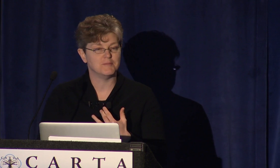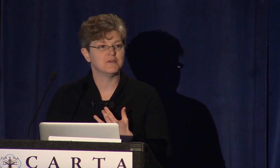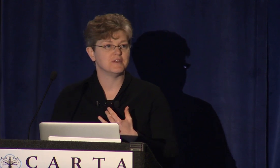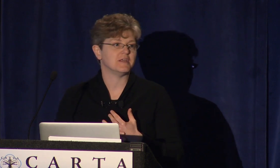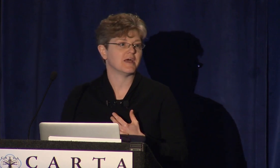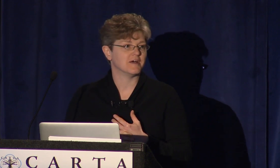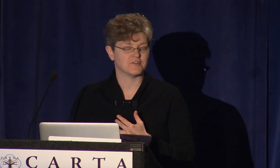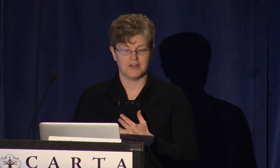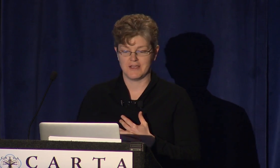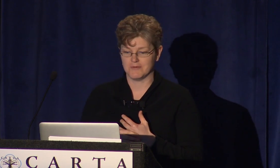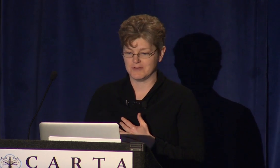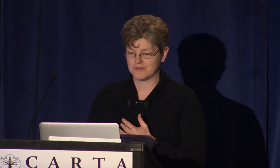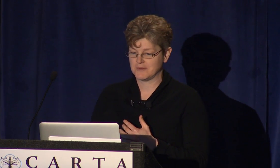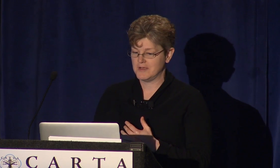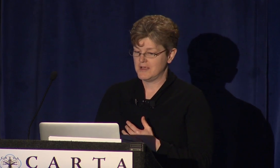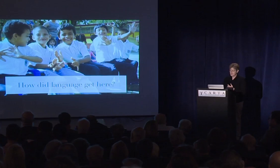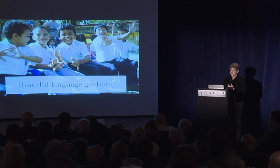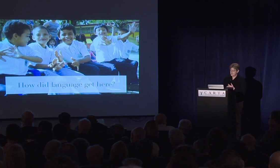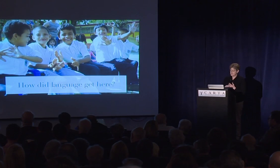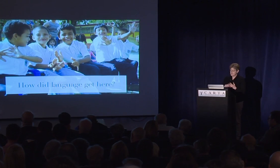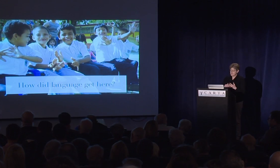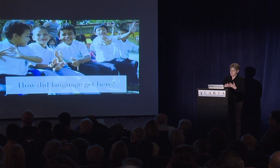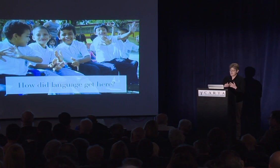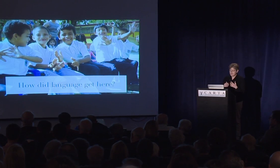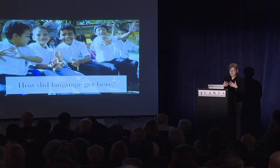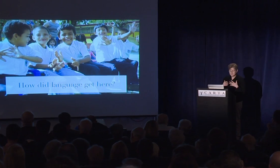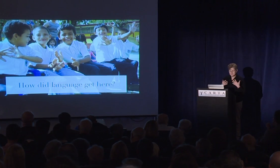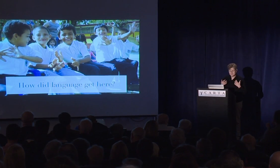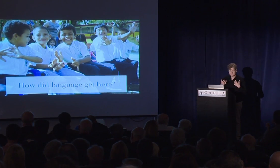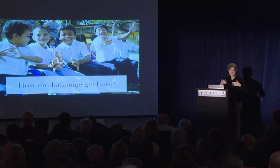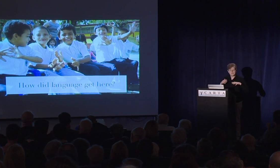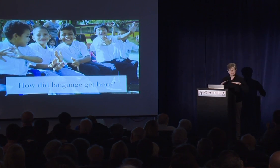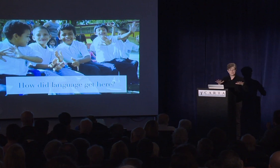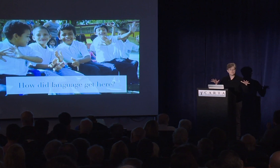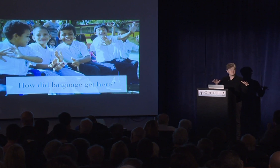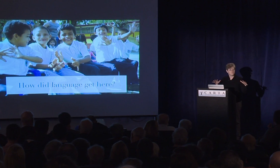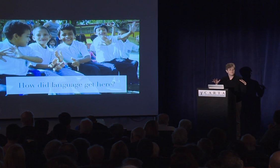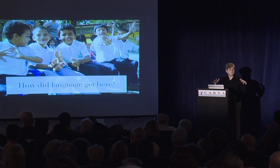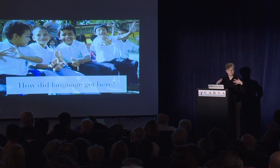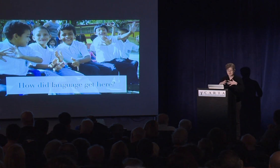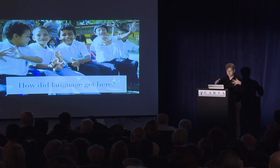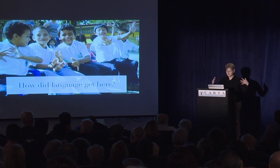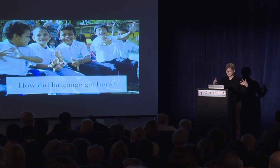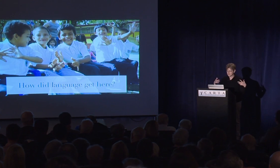community has language. Language is not something we've discovered out there in